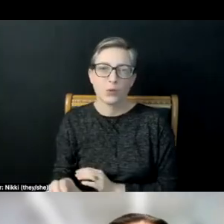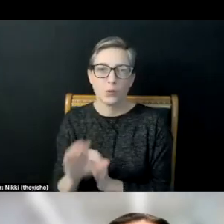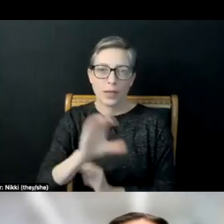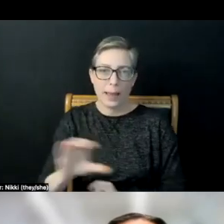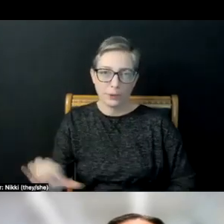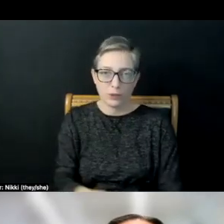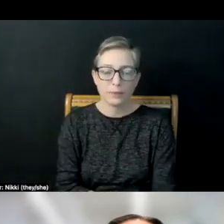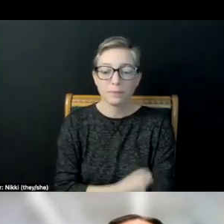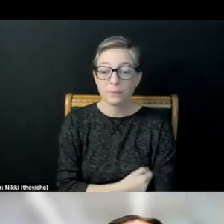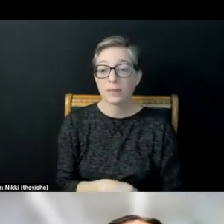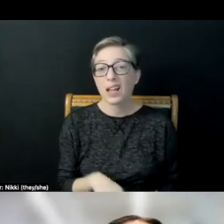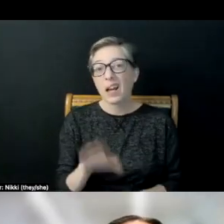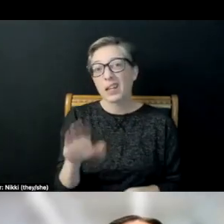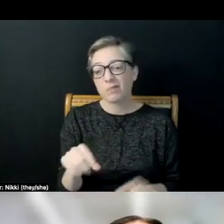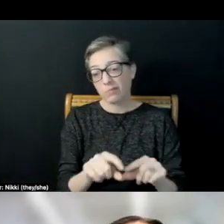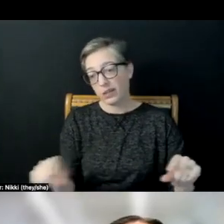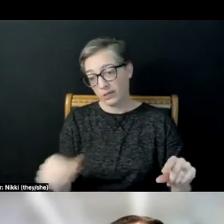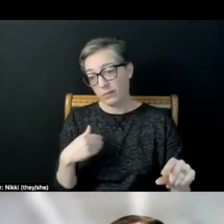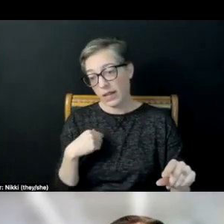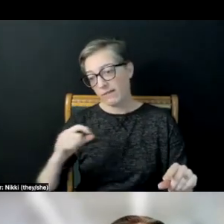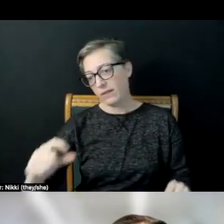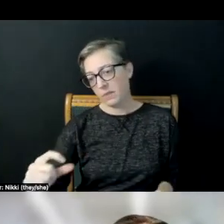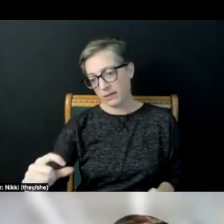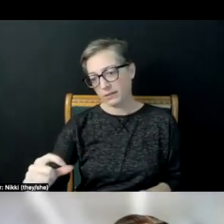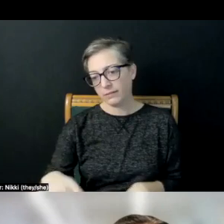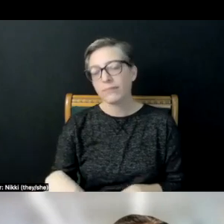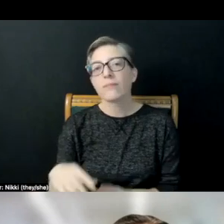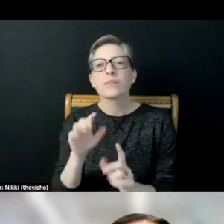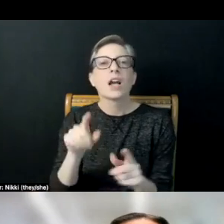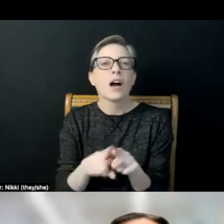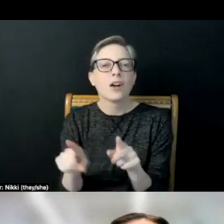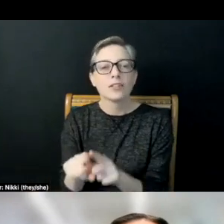You can see where the Q&A button is also down below.